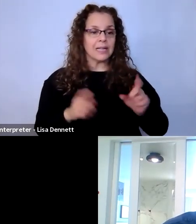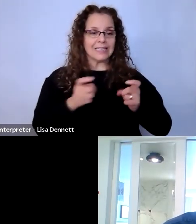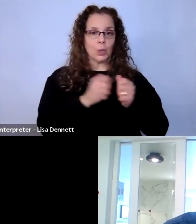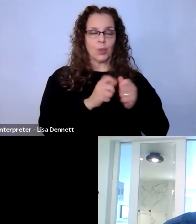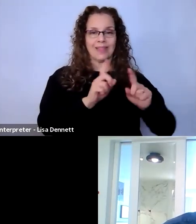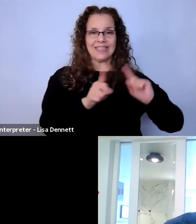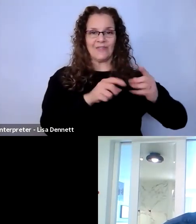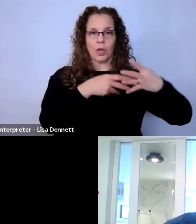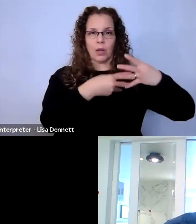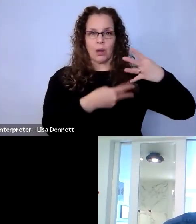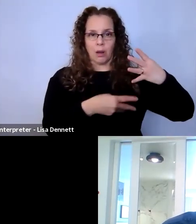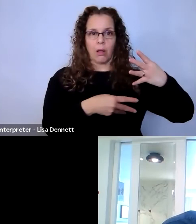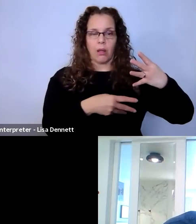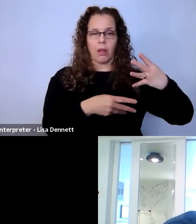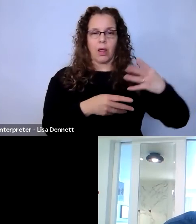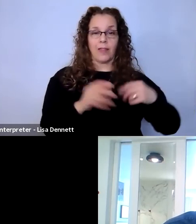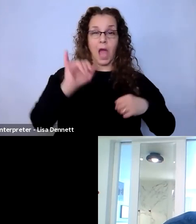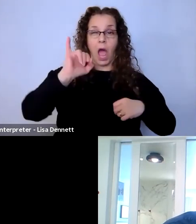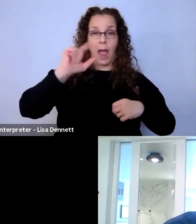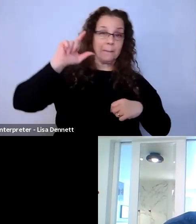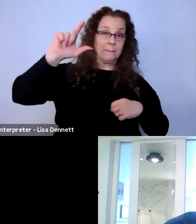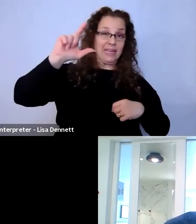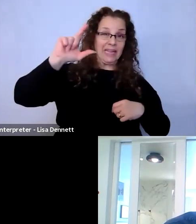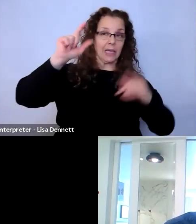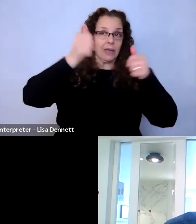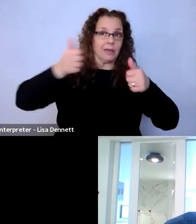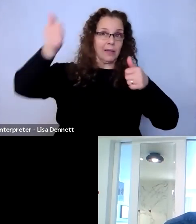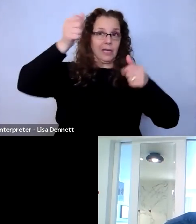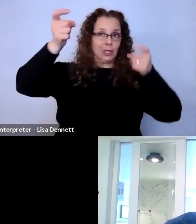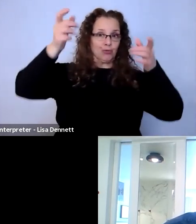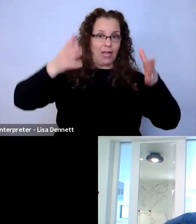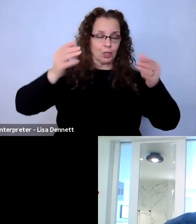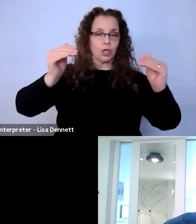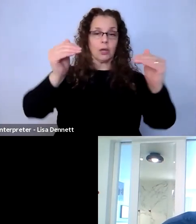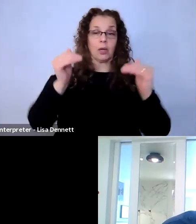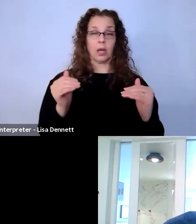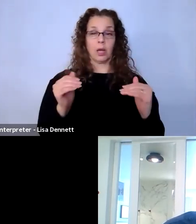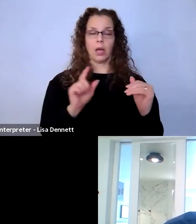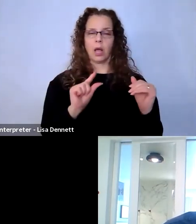lowercase eyes, yes, there is a there is a chance for success if this one